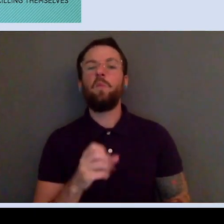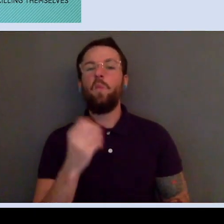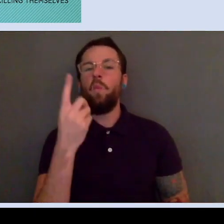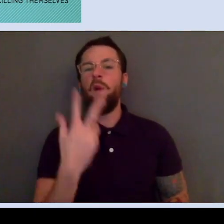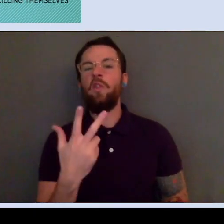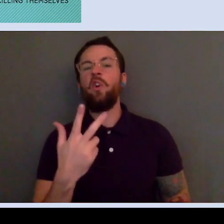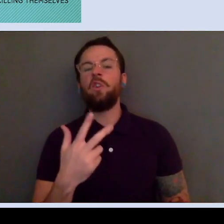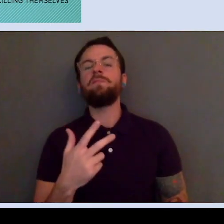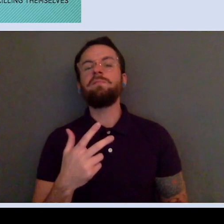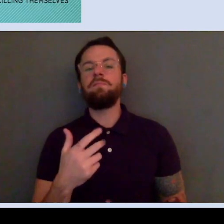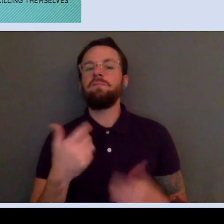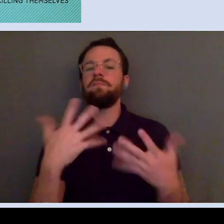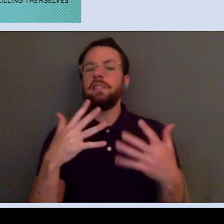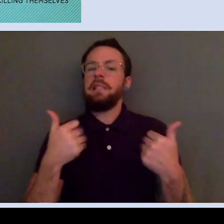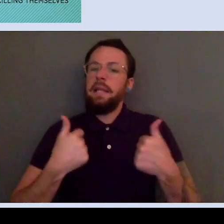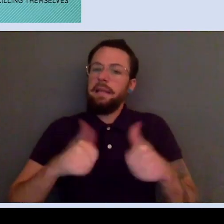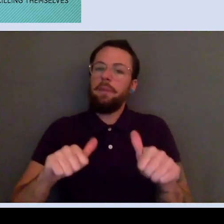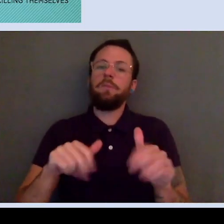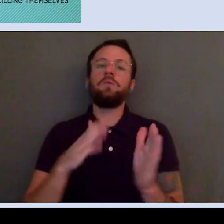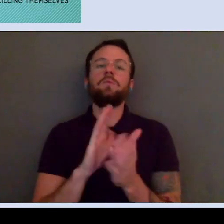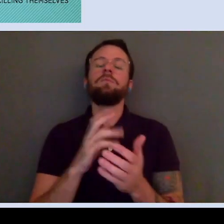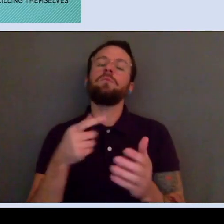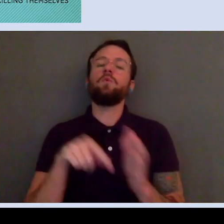They may be out to their family but not accepted by their families.